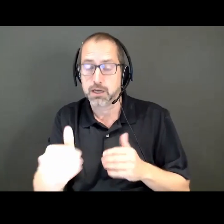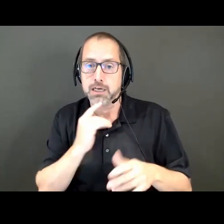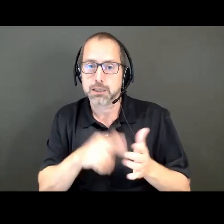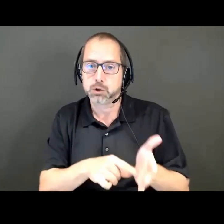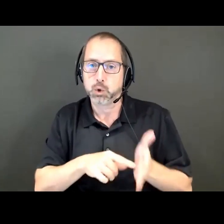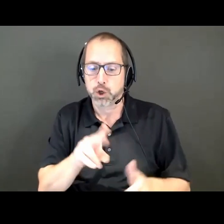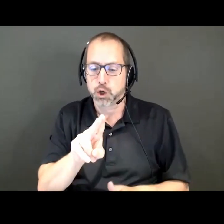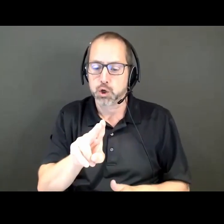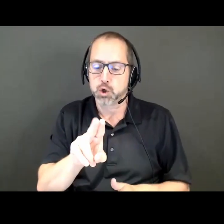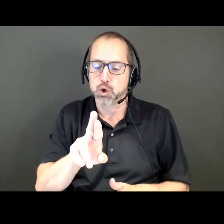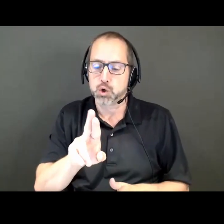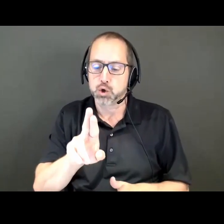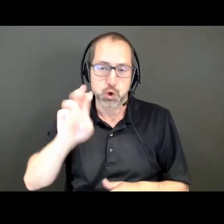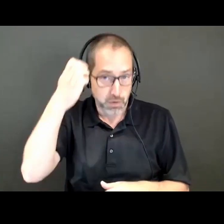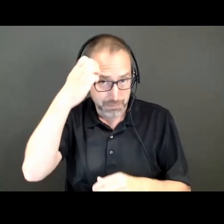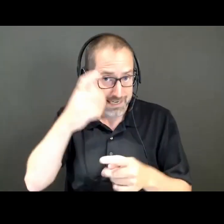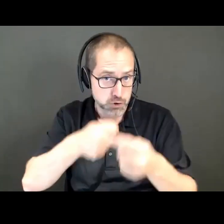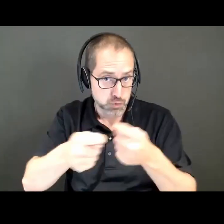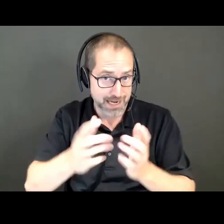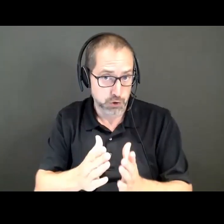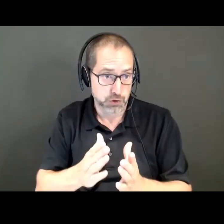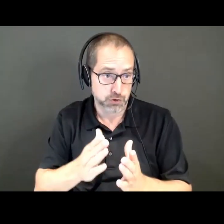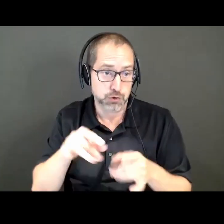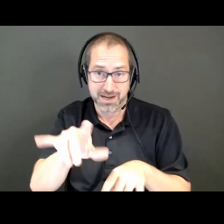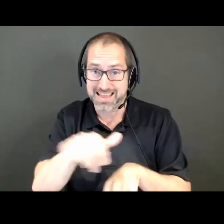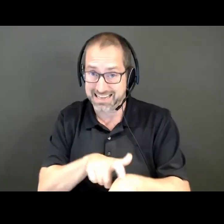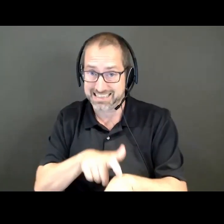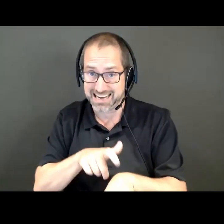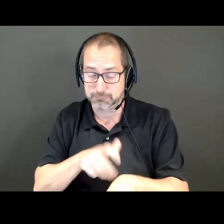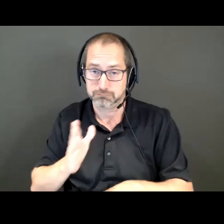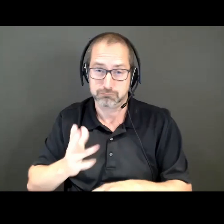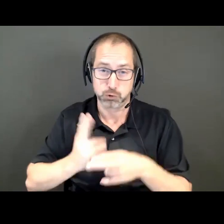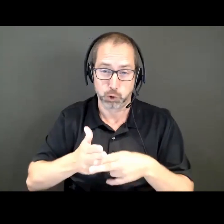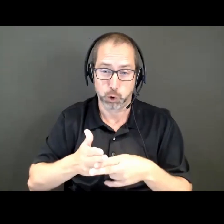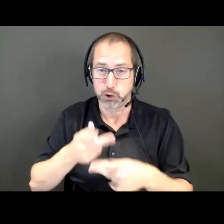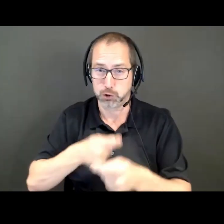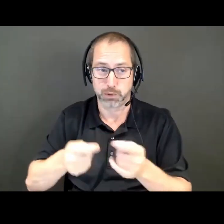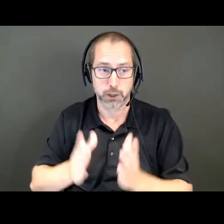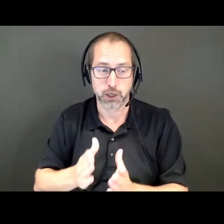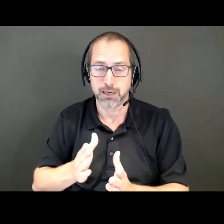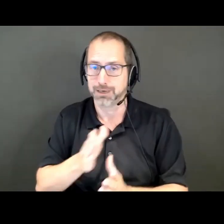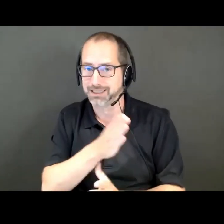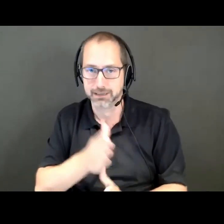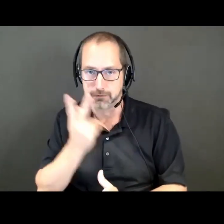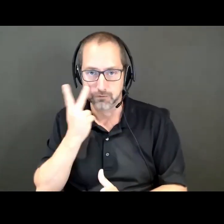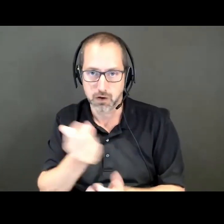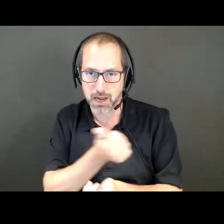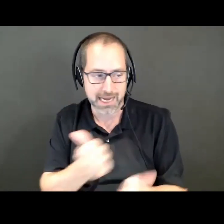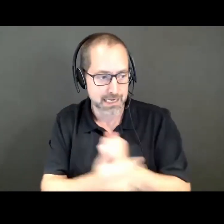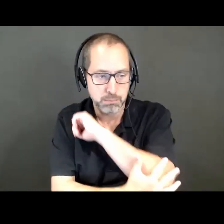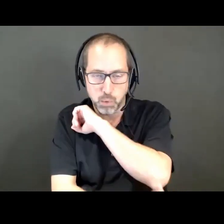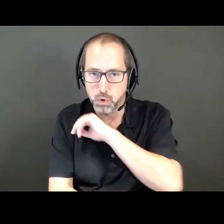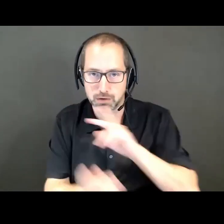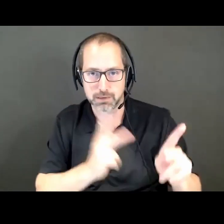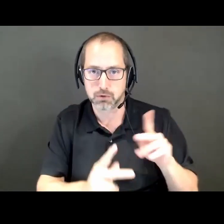during that era, but I beg to differ, never saw any poor persons begging in the streets. Now with